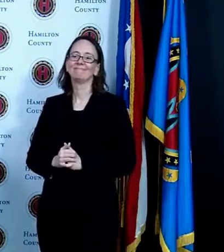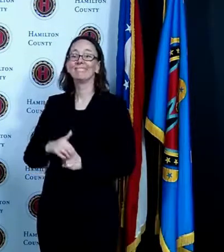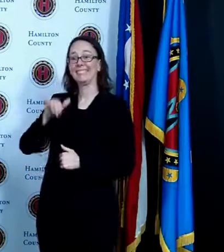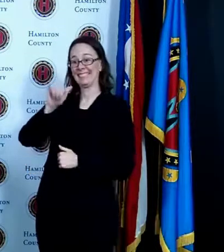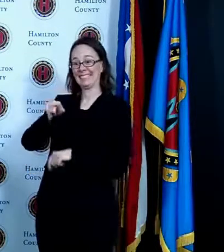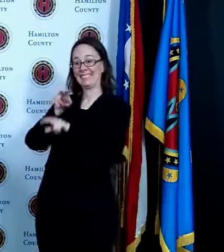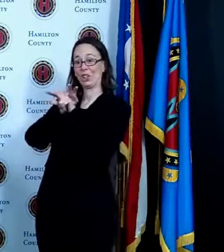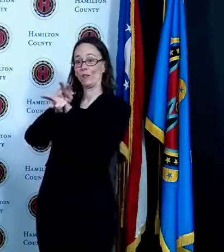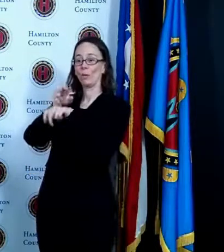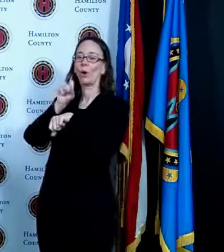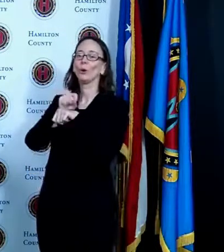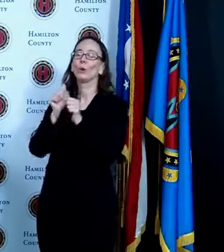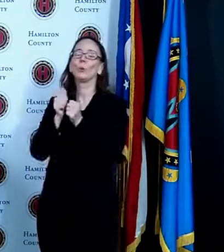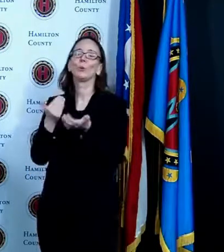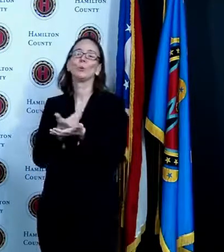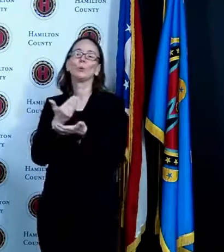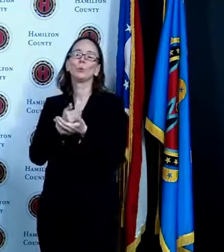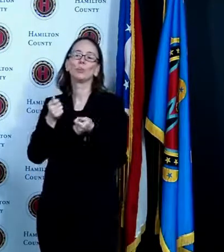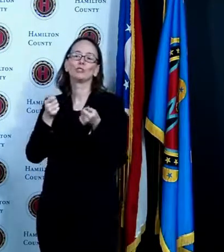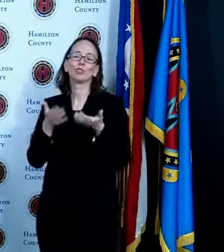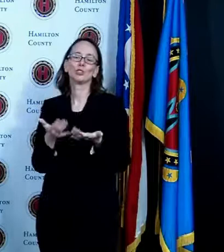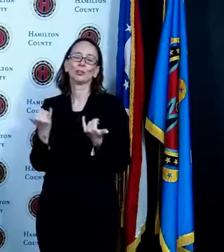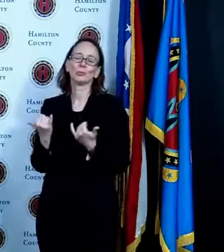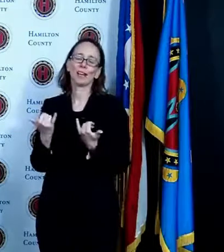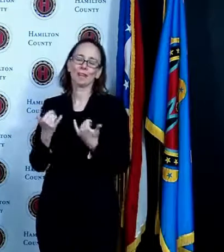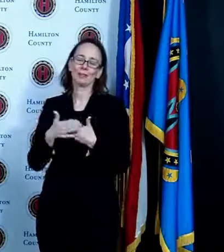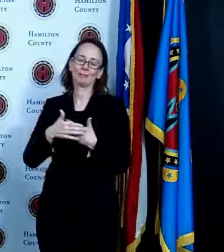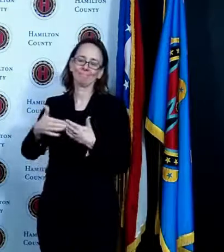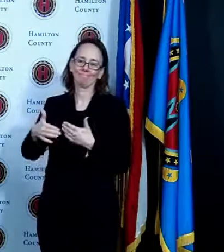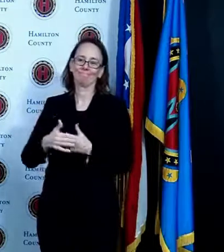pandemic and and other items Commissioner Driehaus just shared